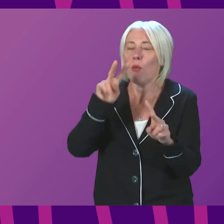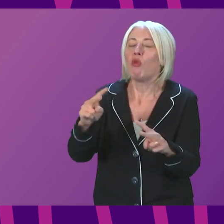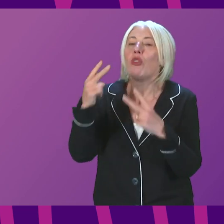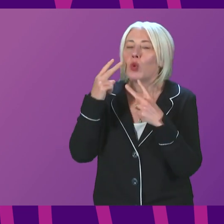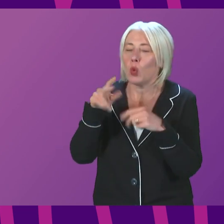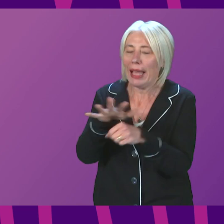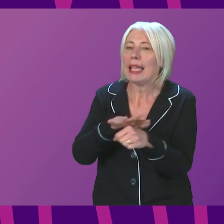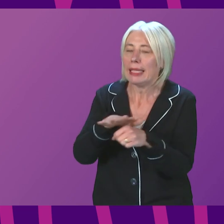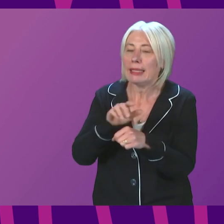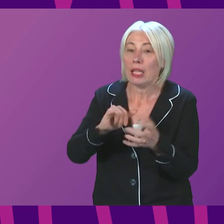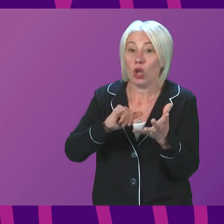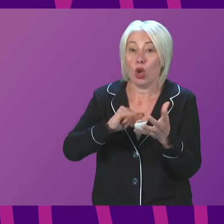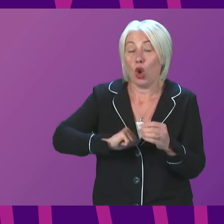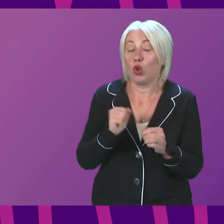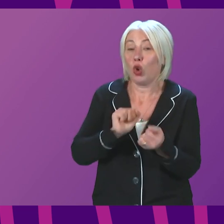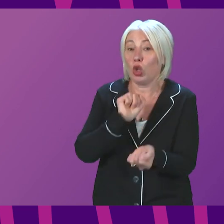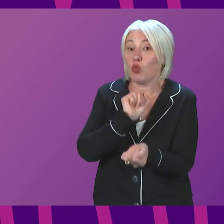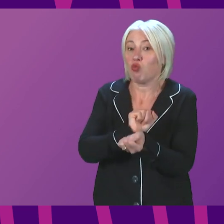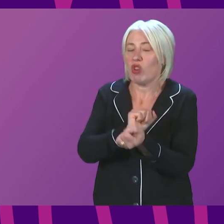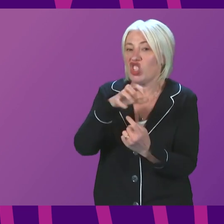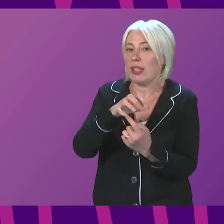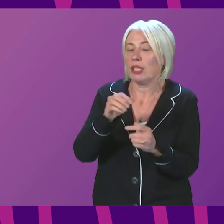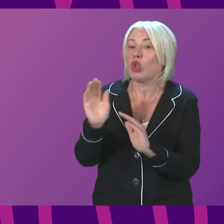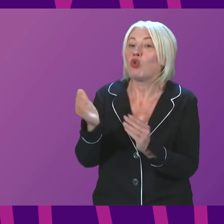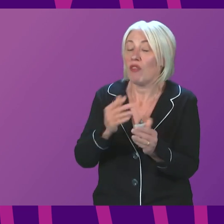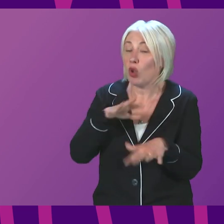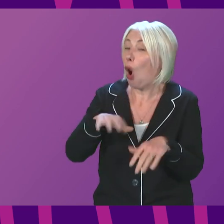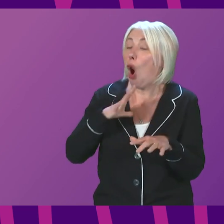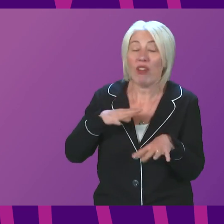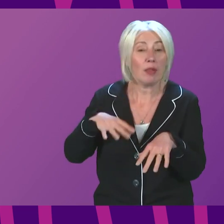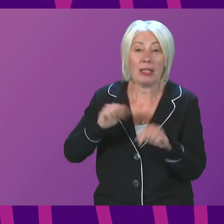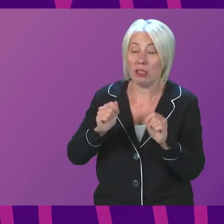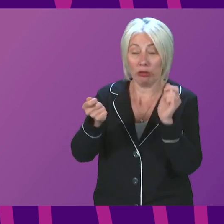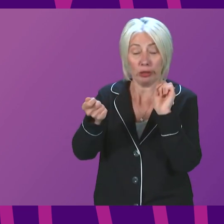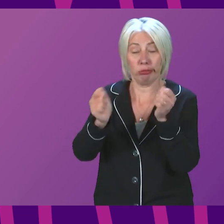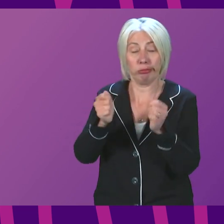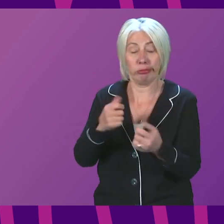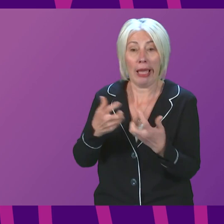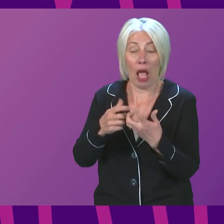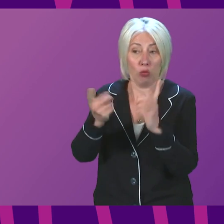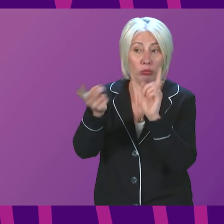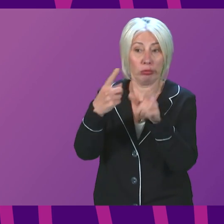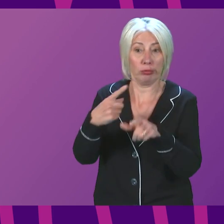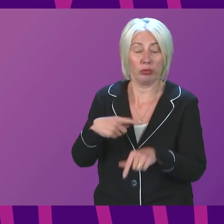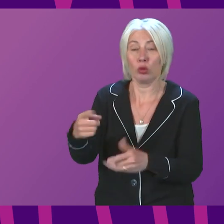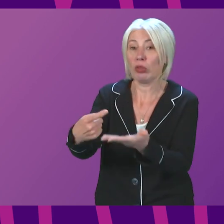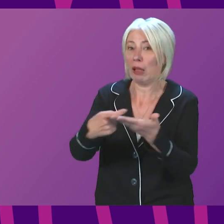The SPS has already taken a range of actions to respond to those recommendations.